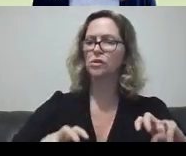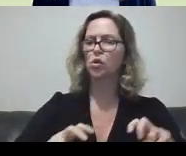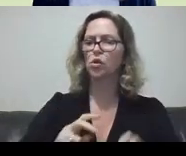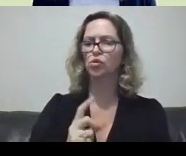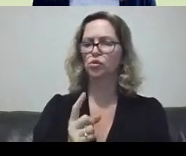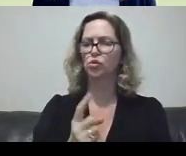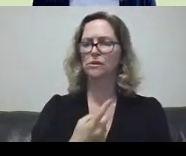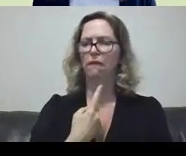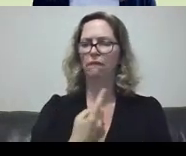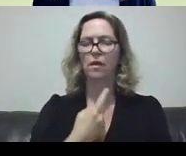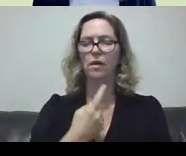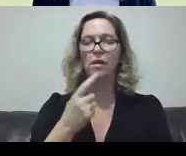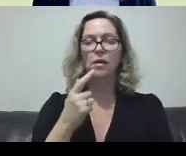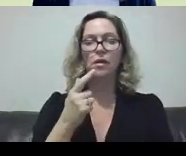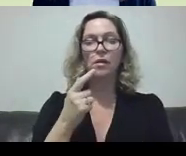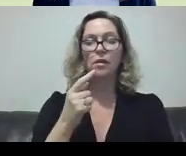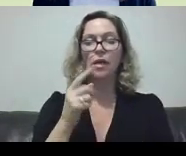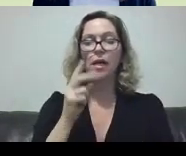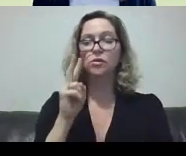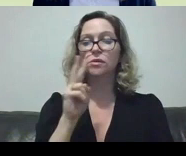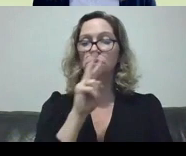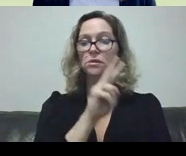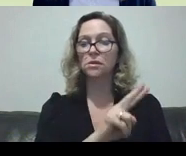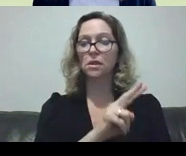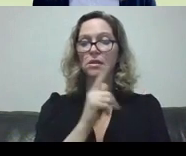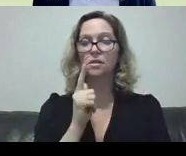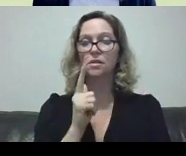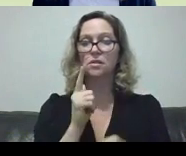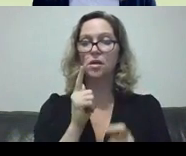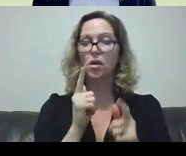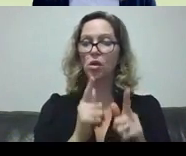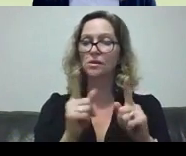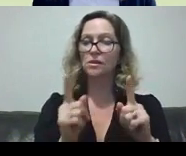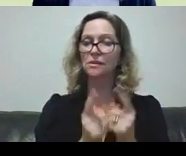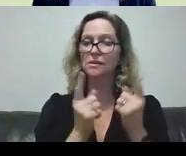lots of different things here to think about safe work Australia